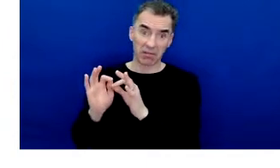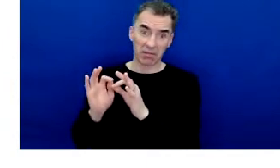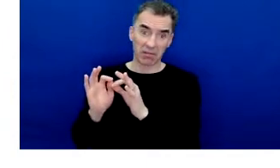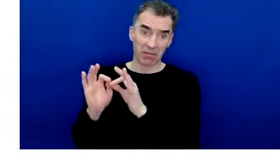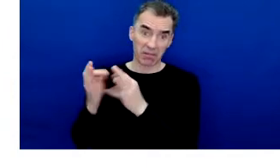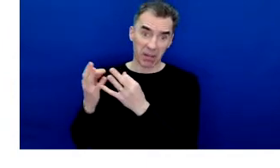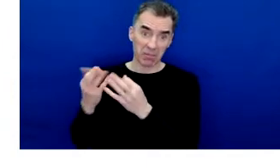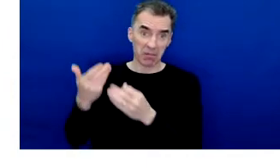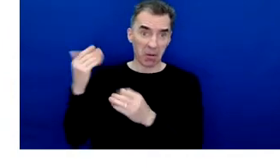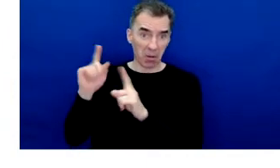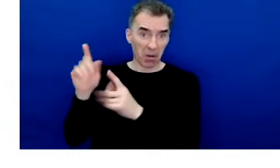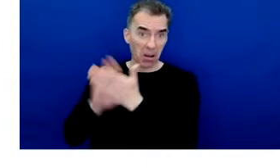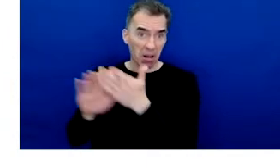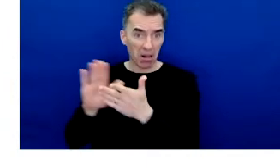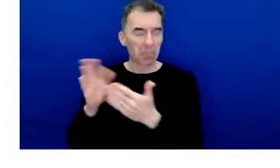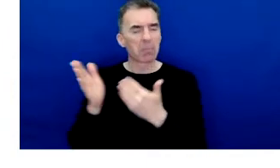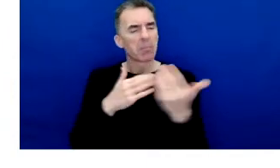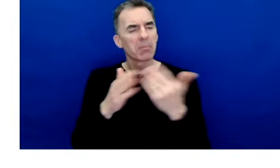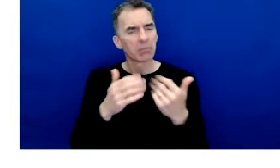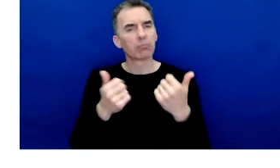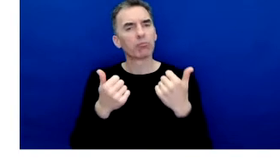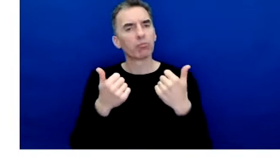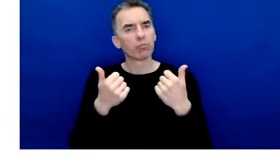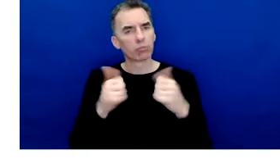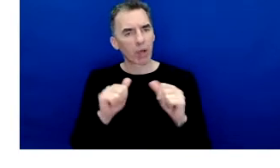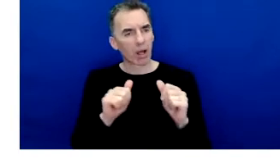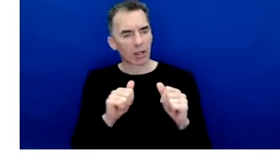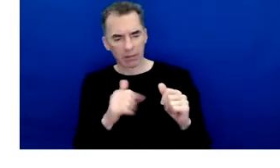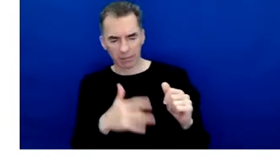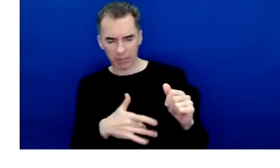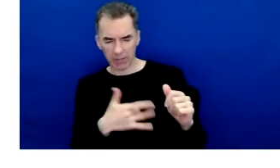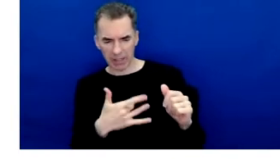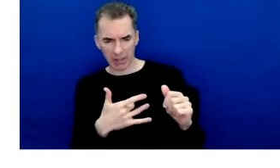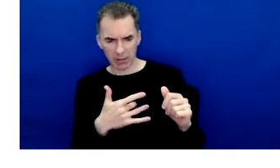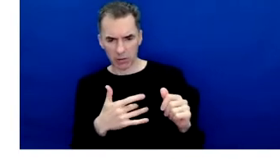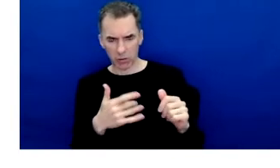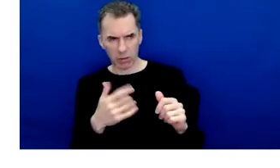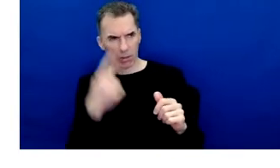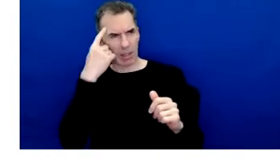your story that I'm sure students will connect to. And and it's going to be interesting.